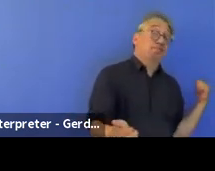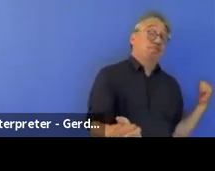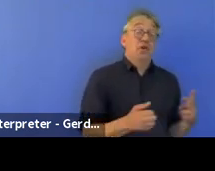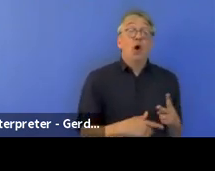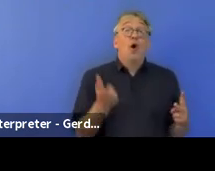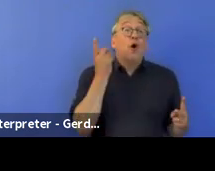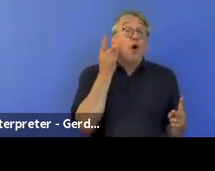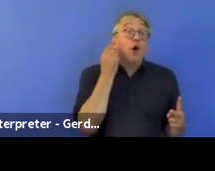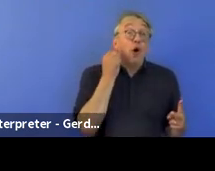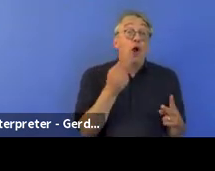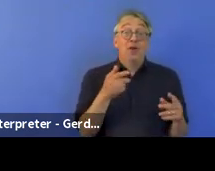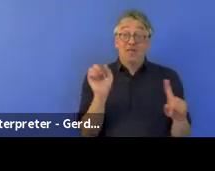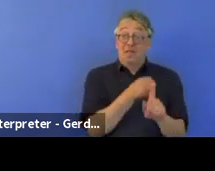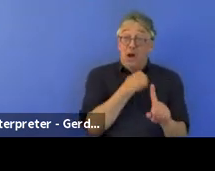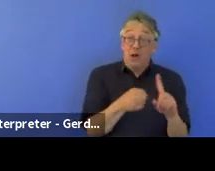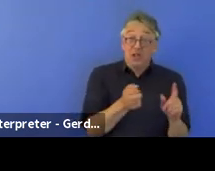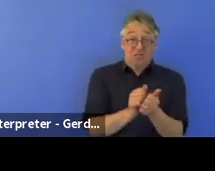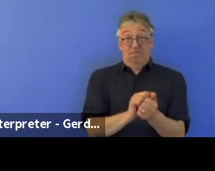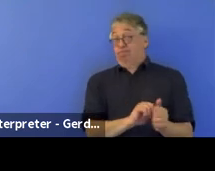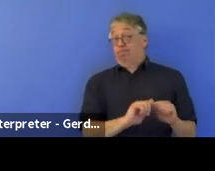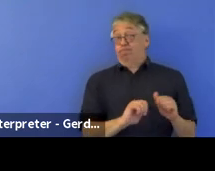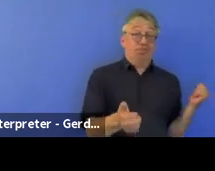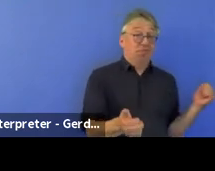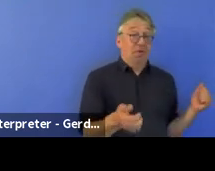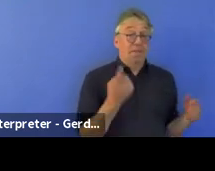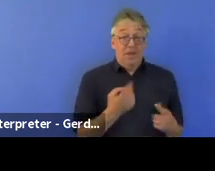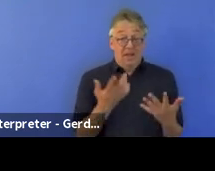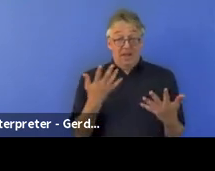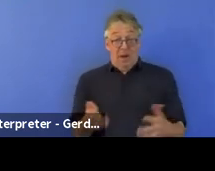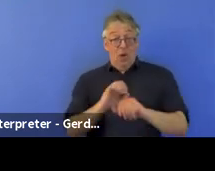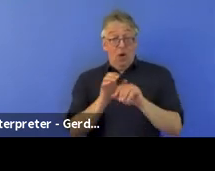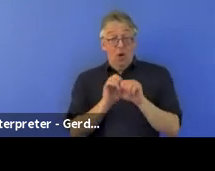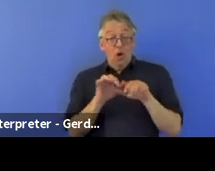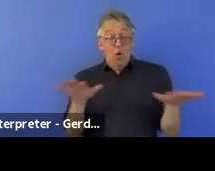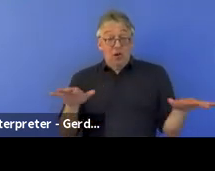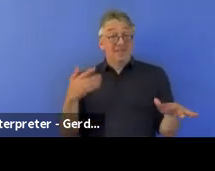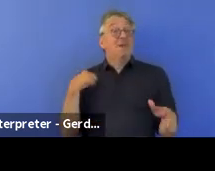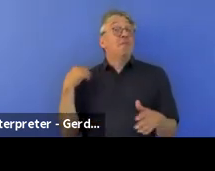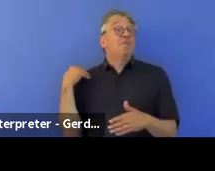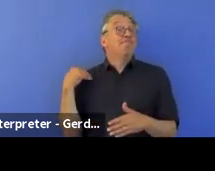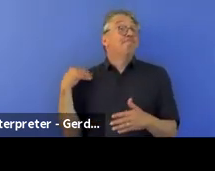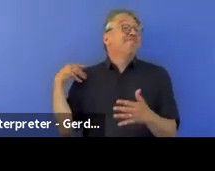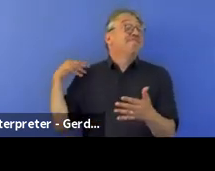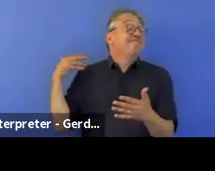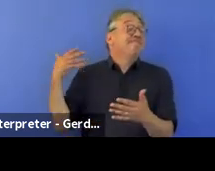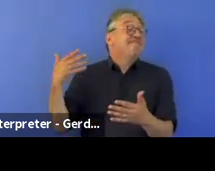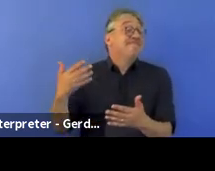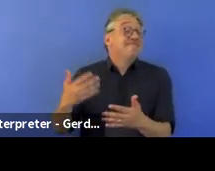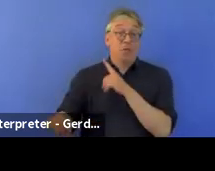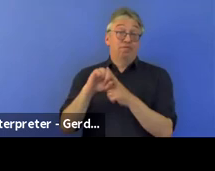impact of the digital divide on childrens' ability to learn. And the harsh reality that we face today, which is that the